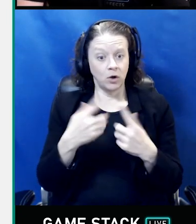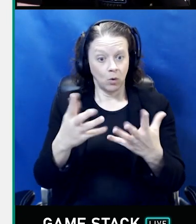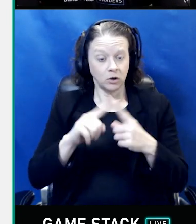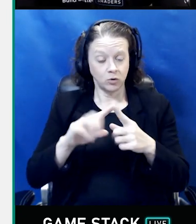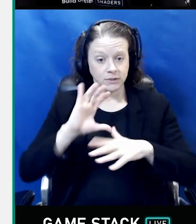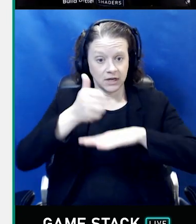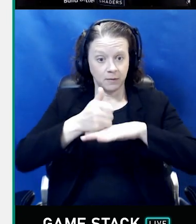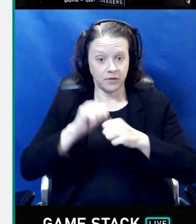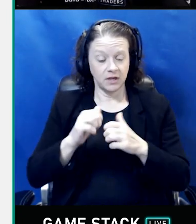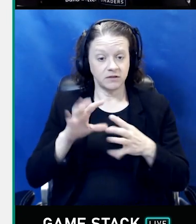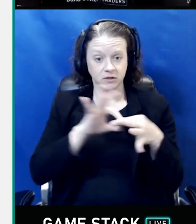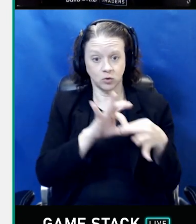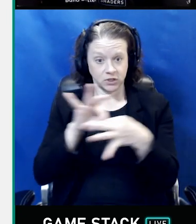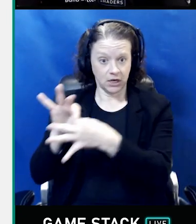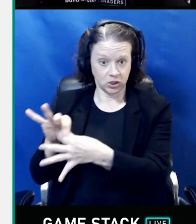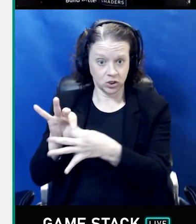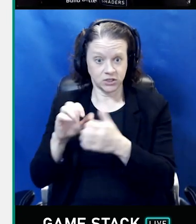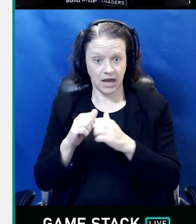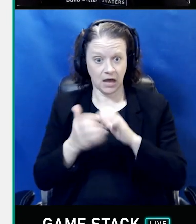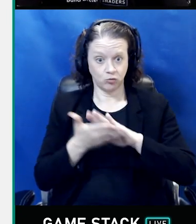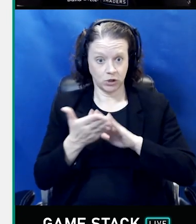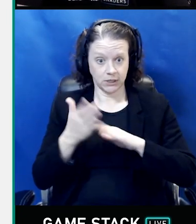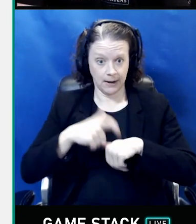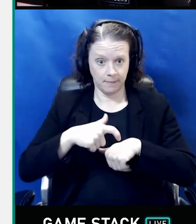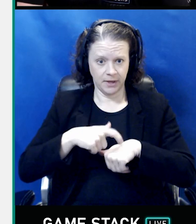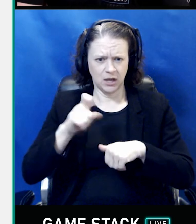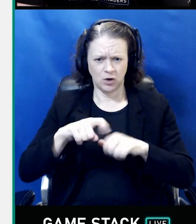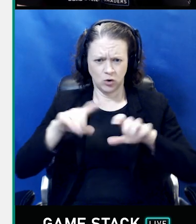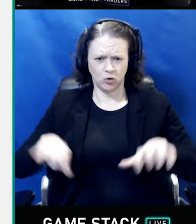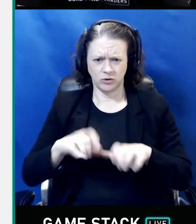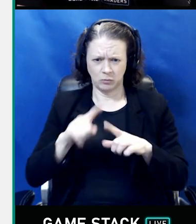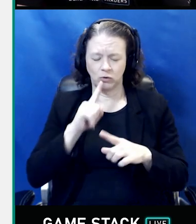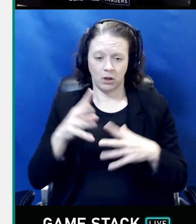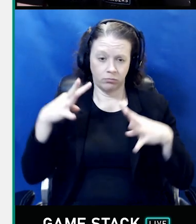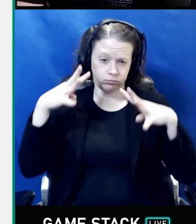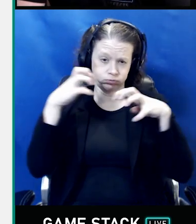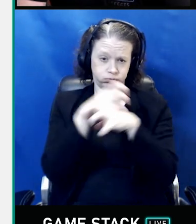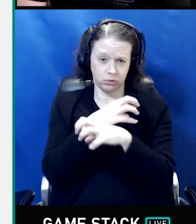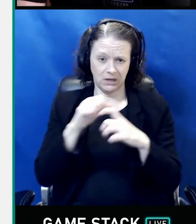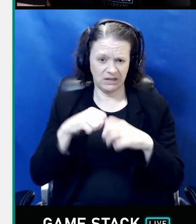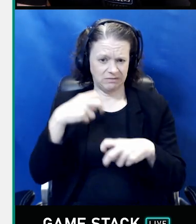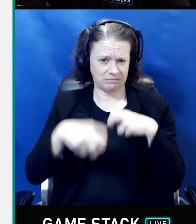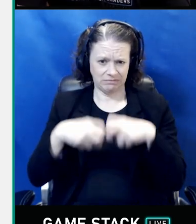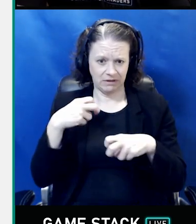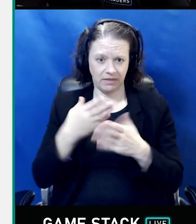at runtime, you had to do some really complicated and brittle things. You had to set up a bunch of